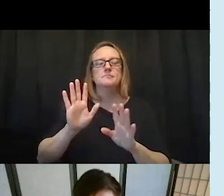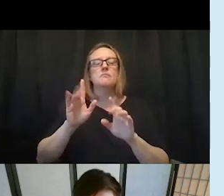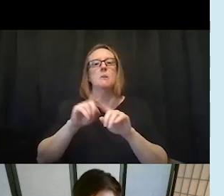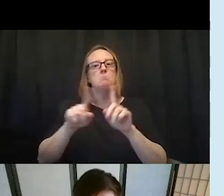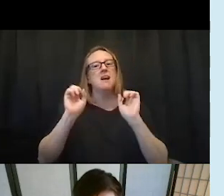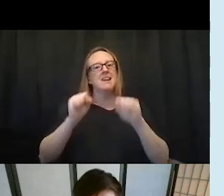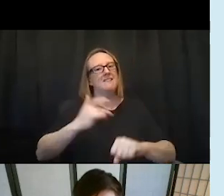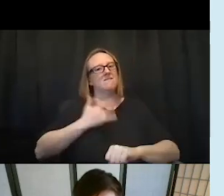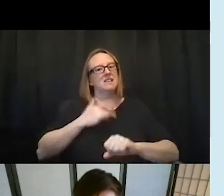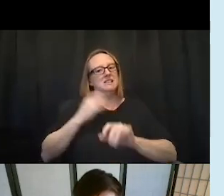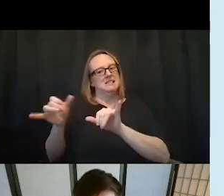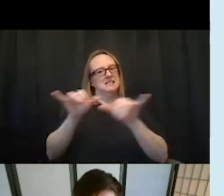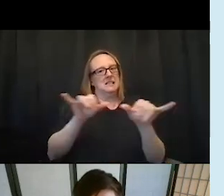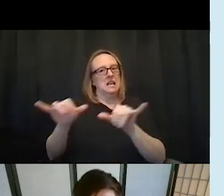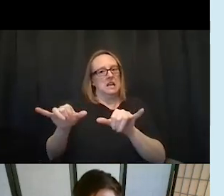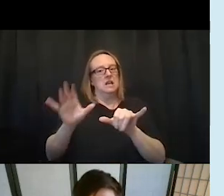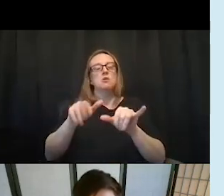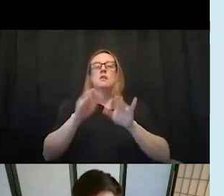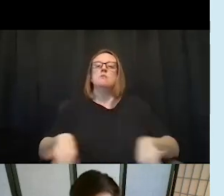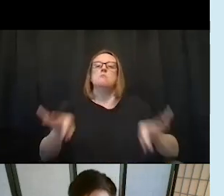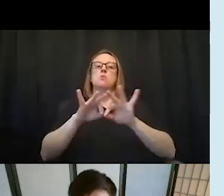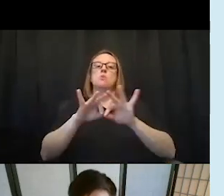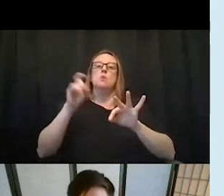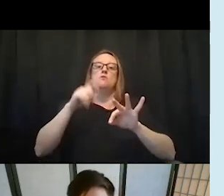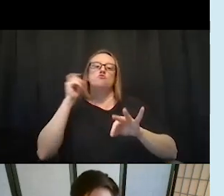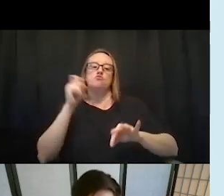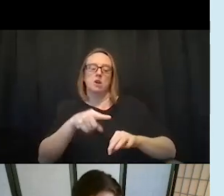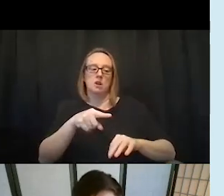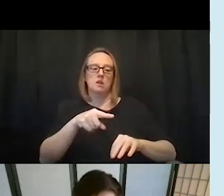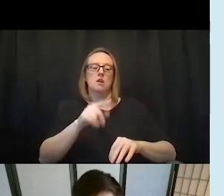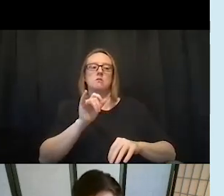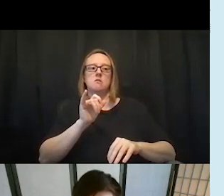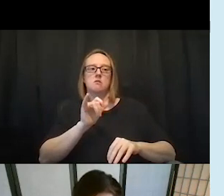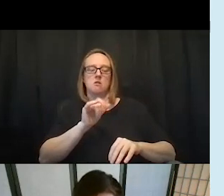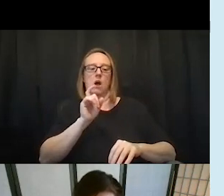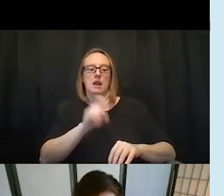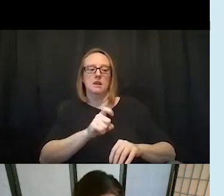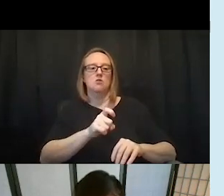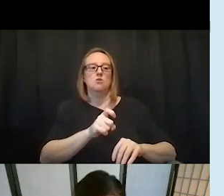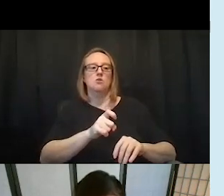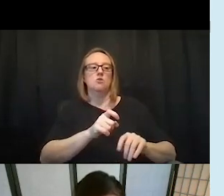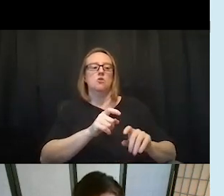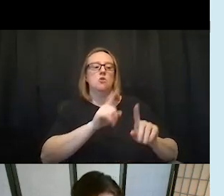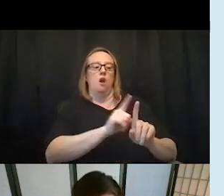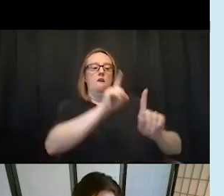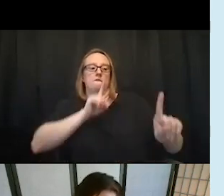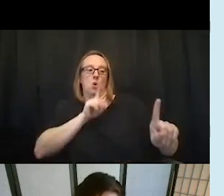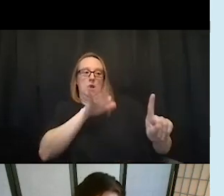us to recognize when we do need to avoid the the discomfort or the distress and when it's actually